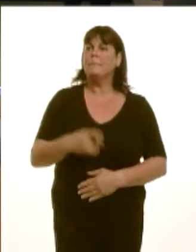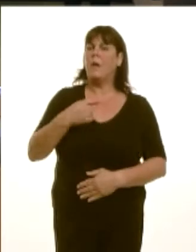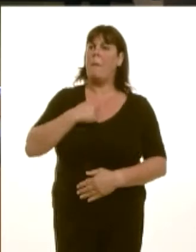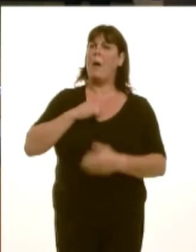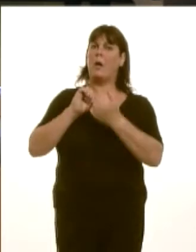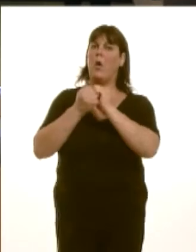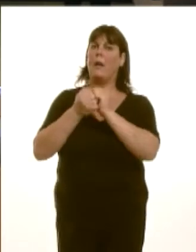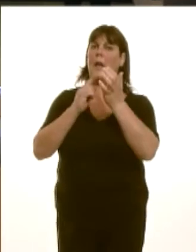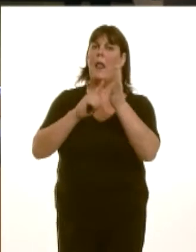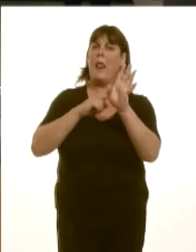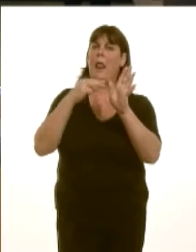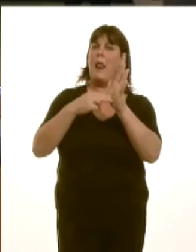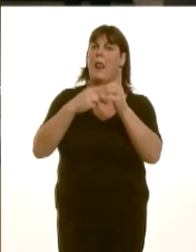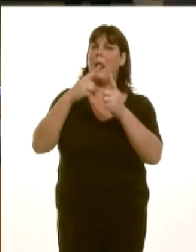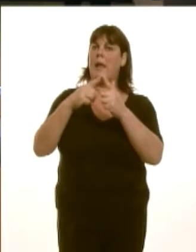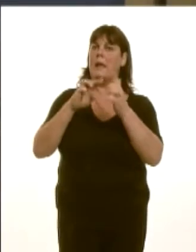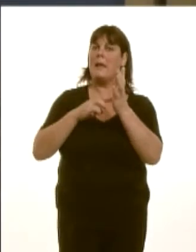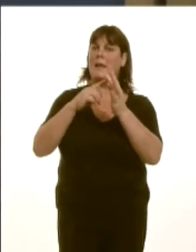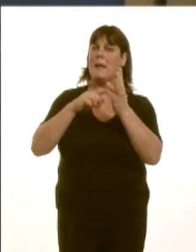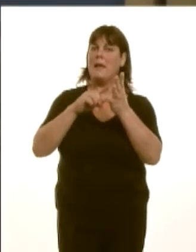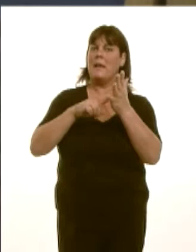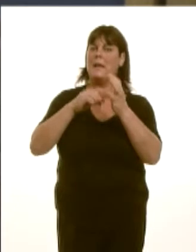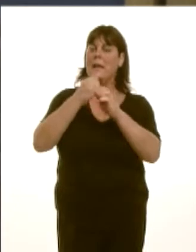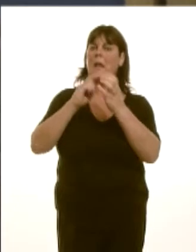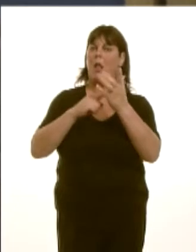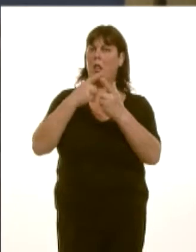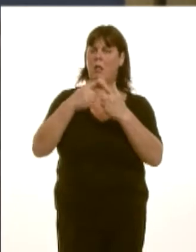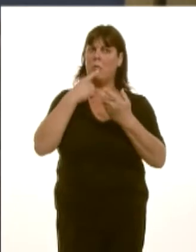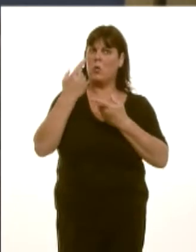and the TUC’s campaign, may I say that I fully support that?